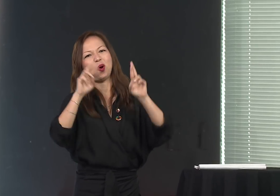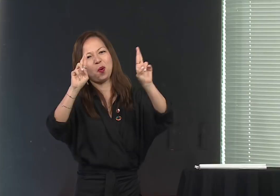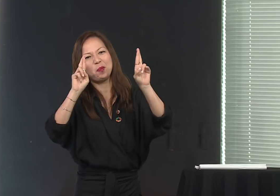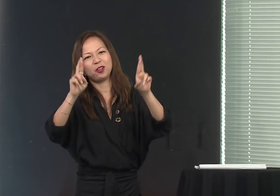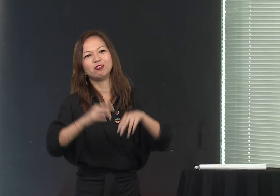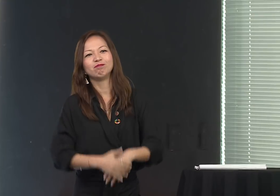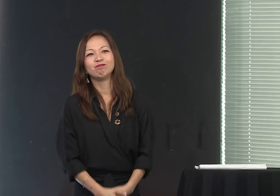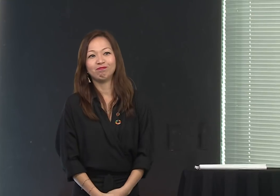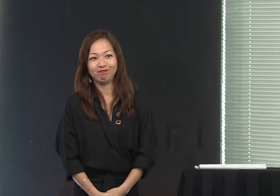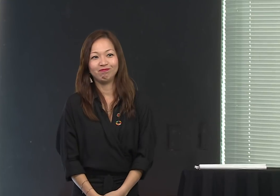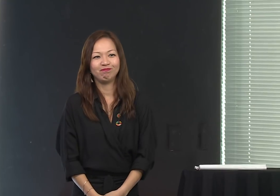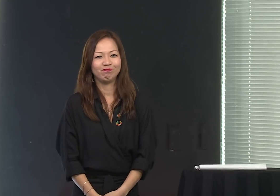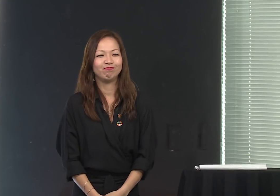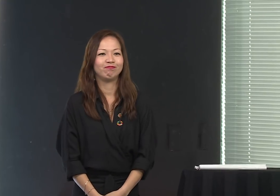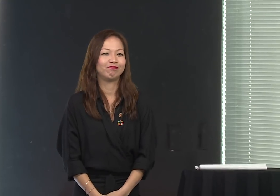sign language wherever we are from.